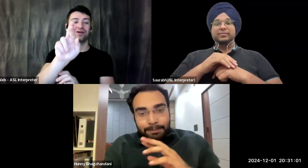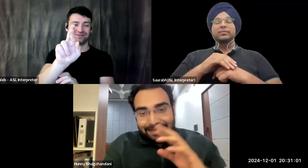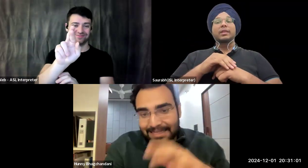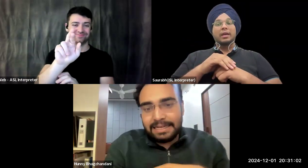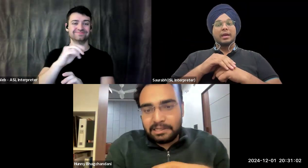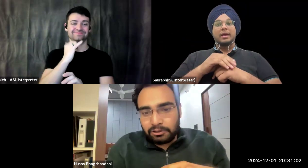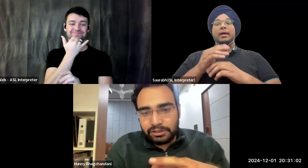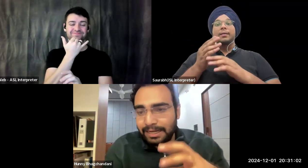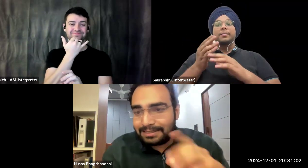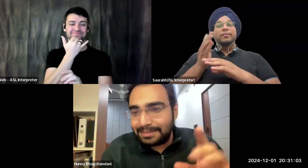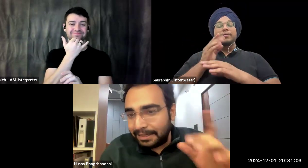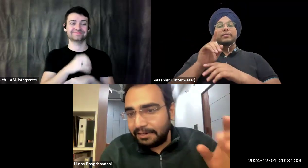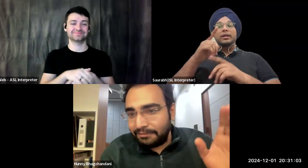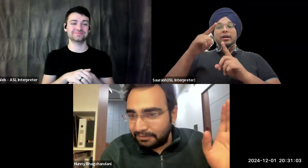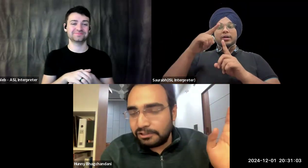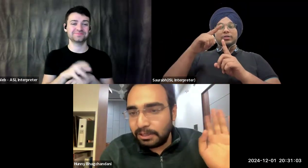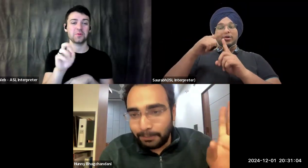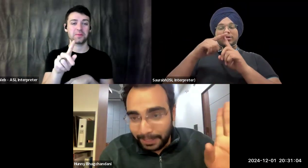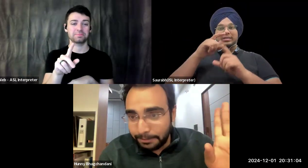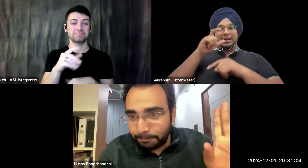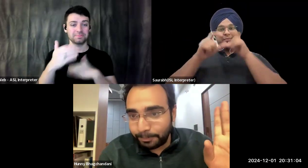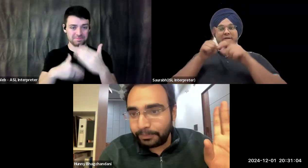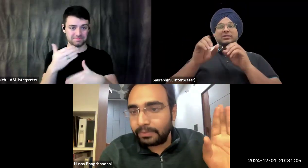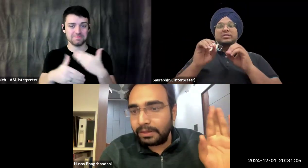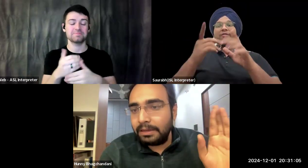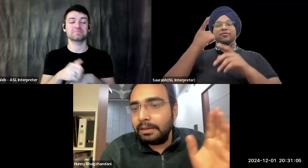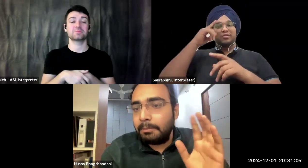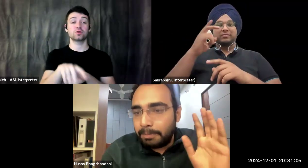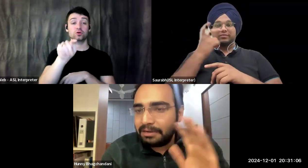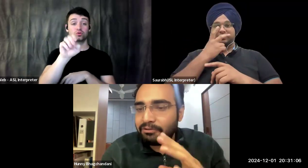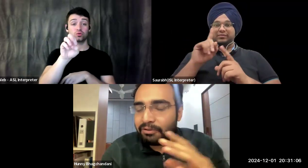basically Torchit has started with visually impaired